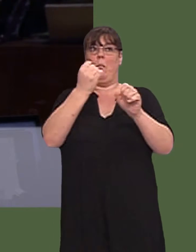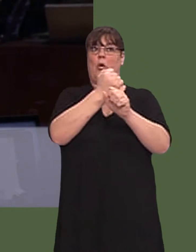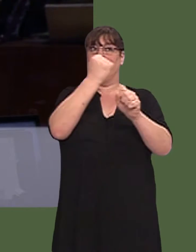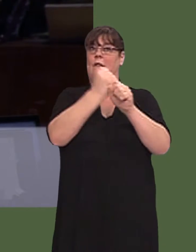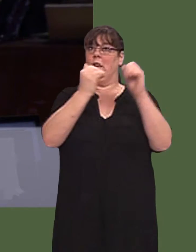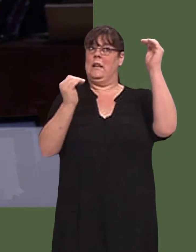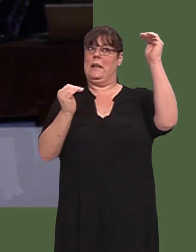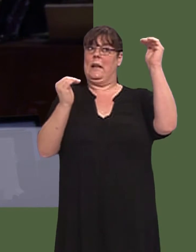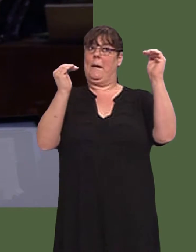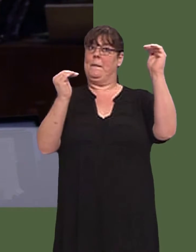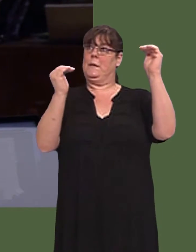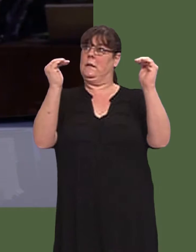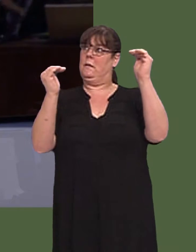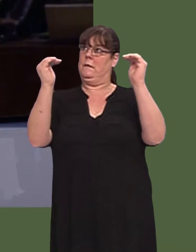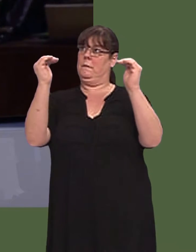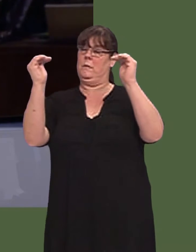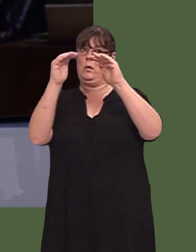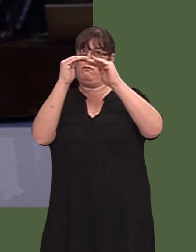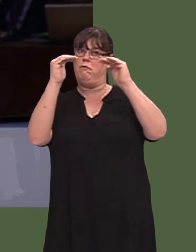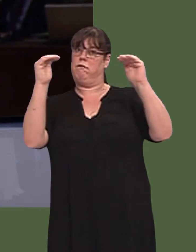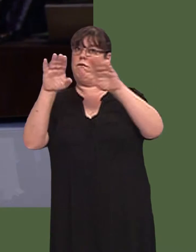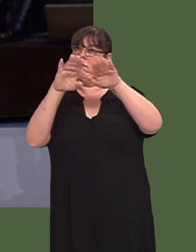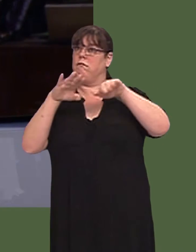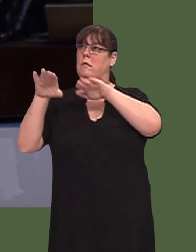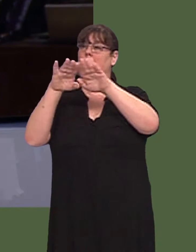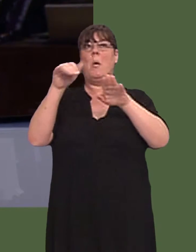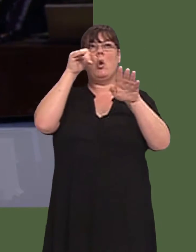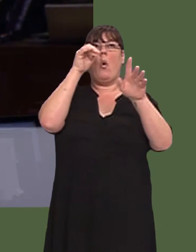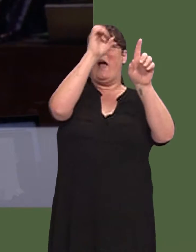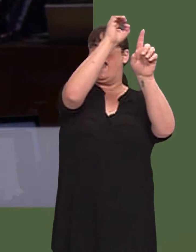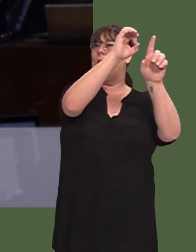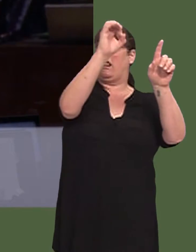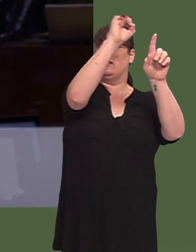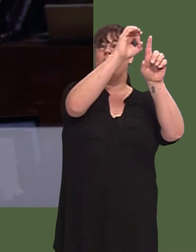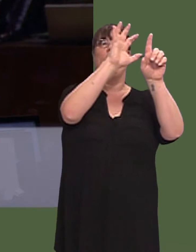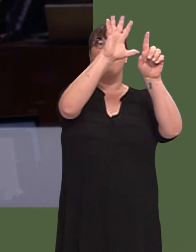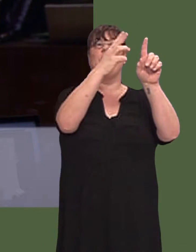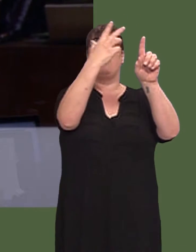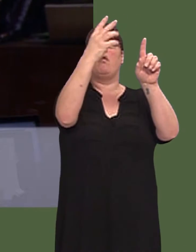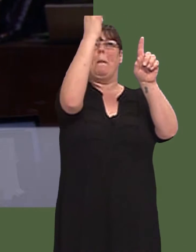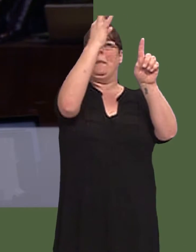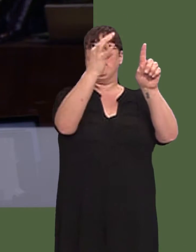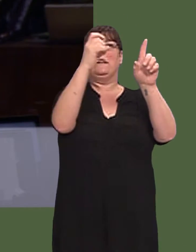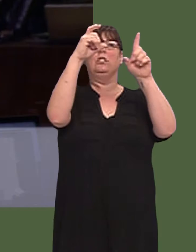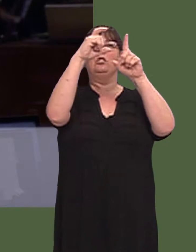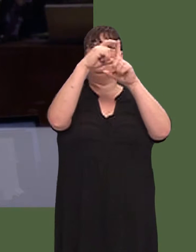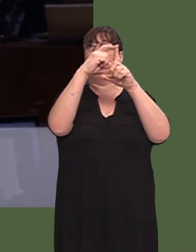Here, in Wales, regional productivity varies widely, from Anglesey having 53 per cent of